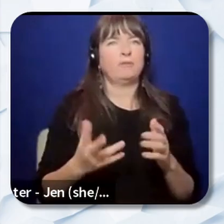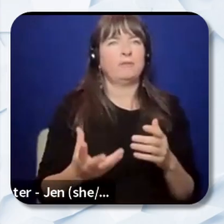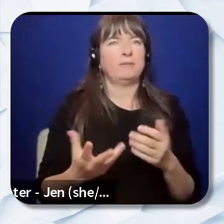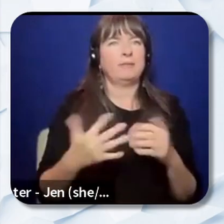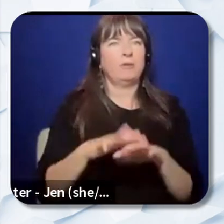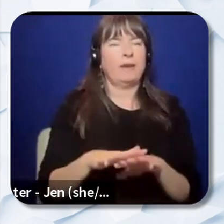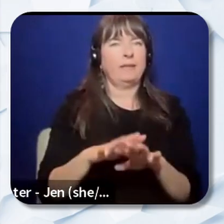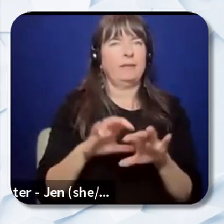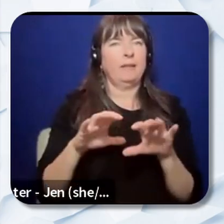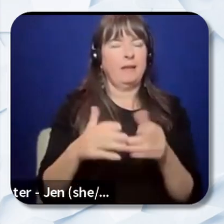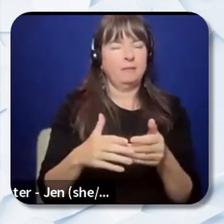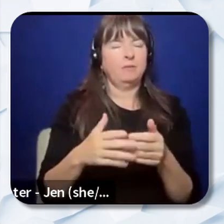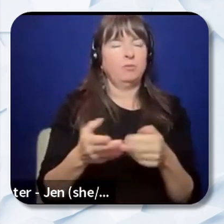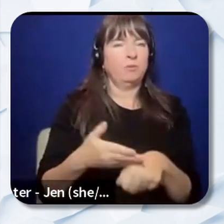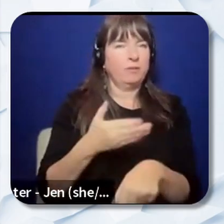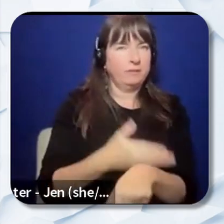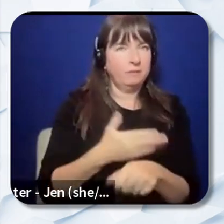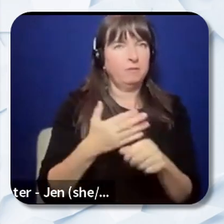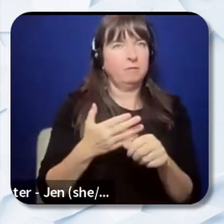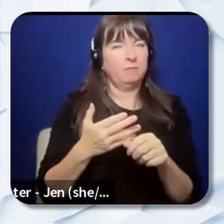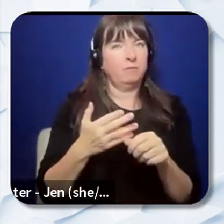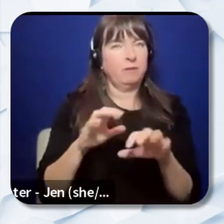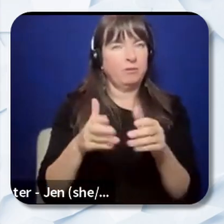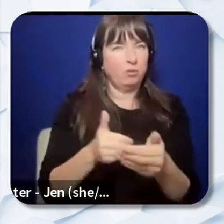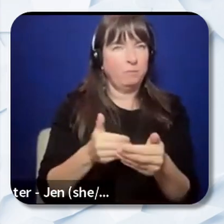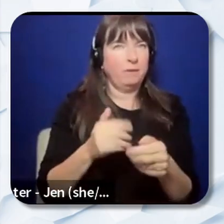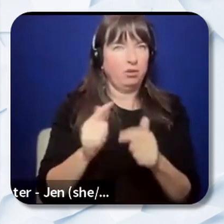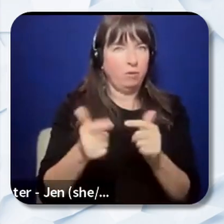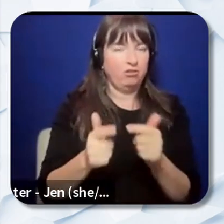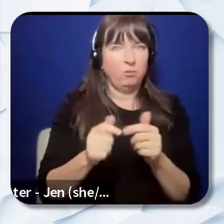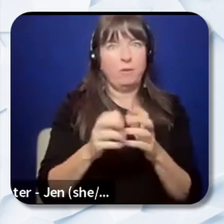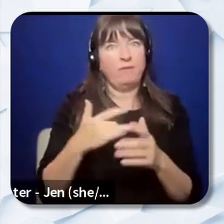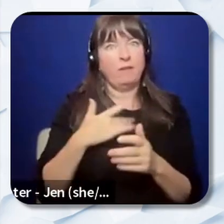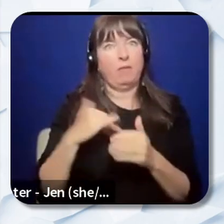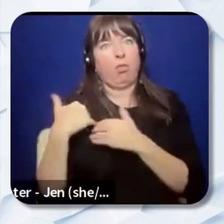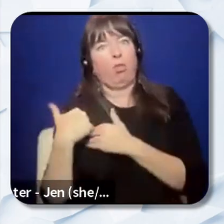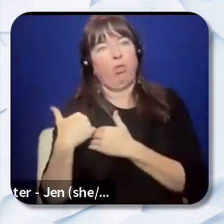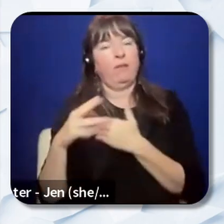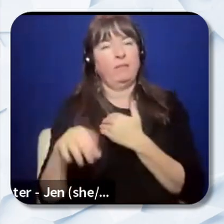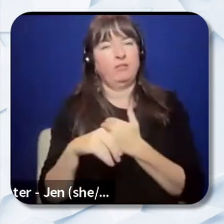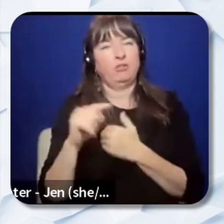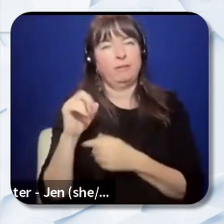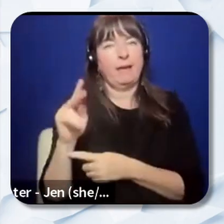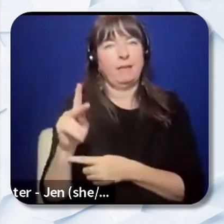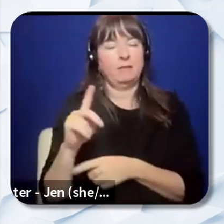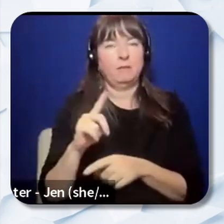classroom interactions without feeling it is an additional task but rather an embedded part of